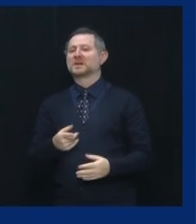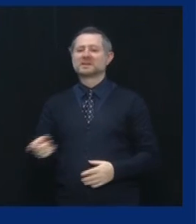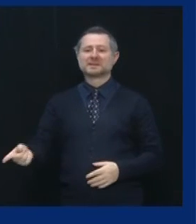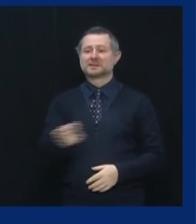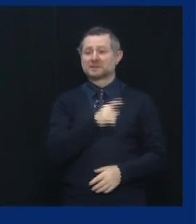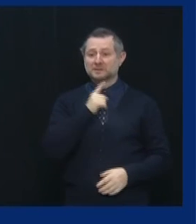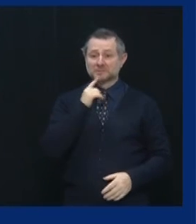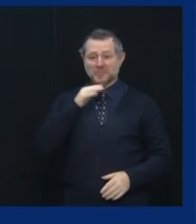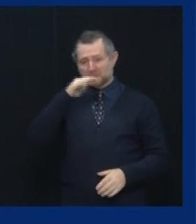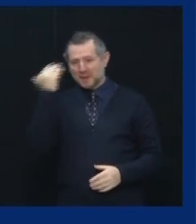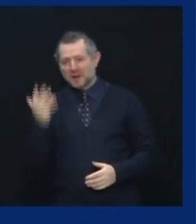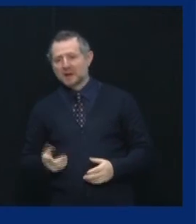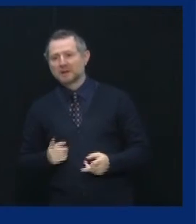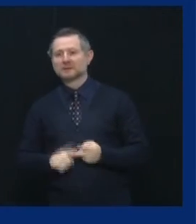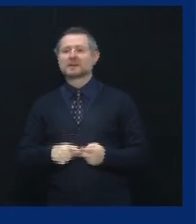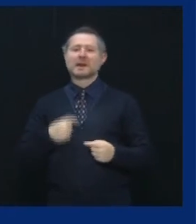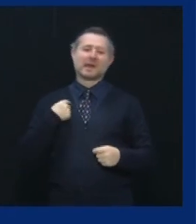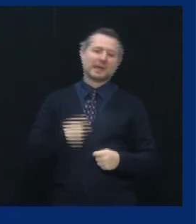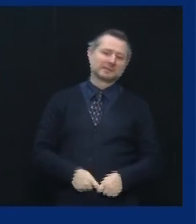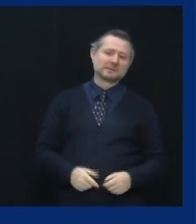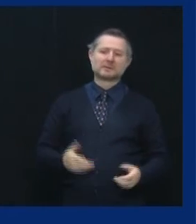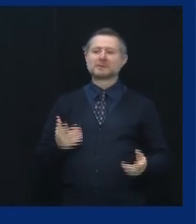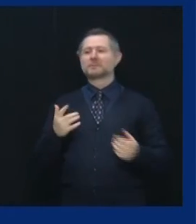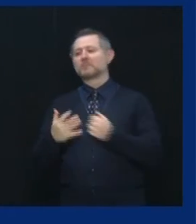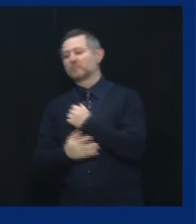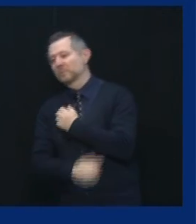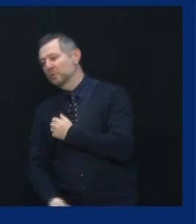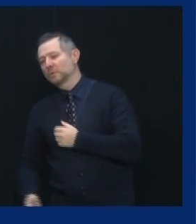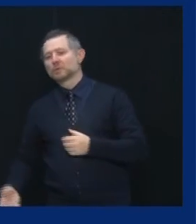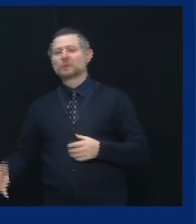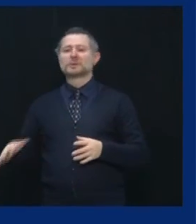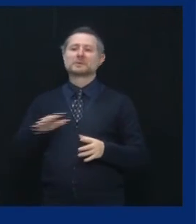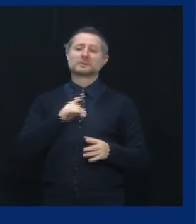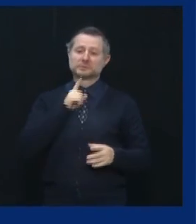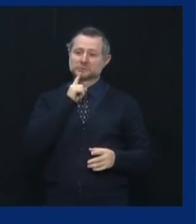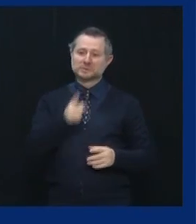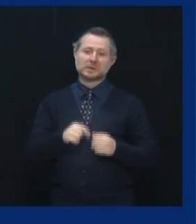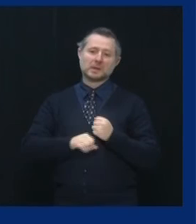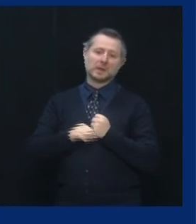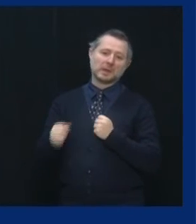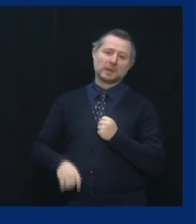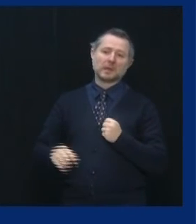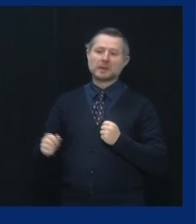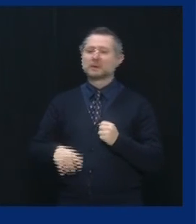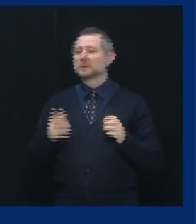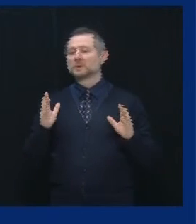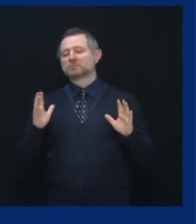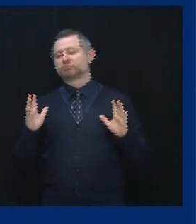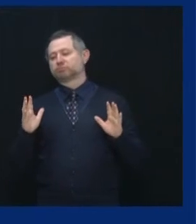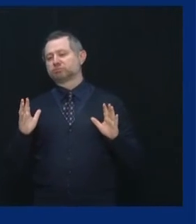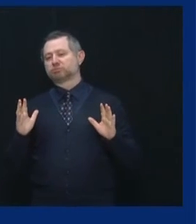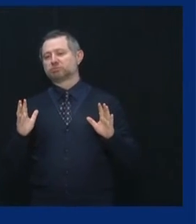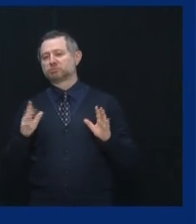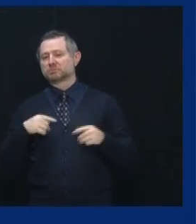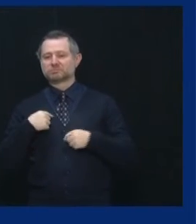TOO MANY PEOPLE HAVE BEEN INCARCERATED AND PUNISHED, TOO MANY OF THOSE PEOPLE ARE BLACK,